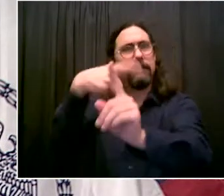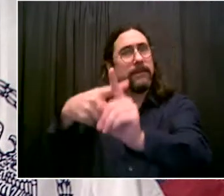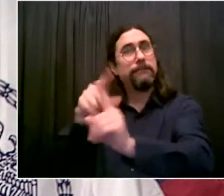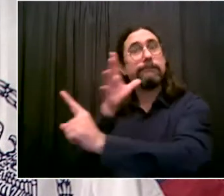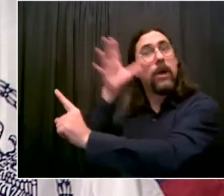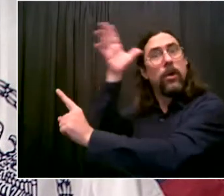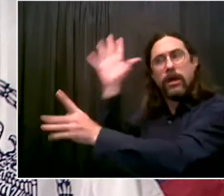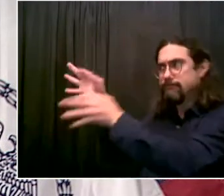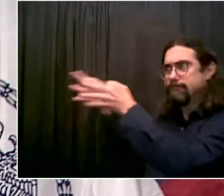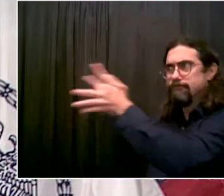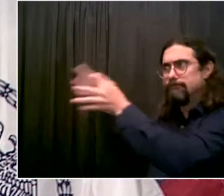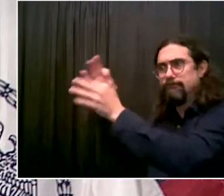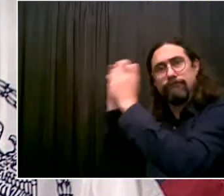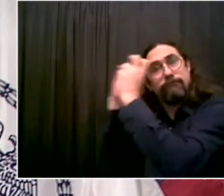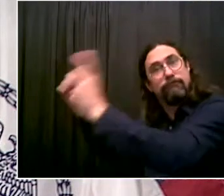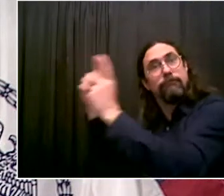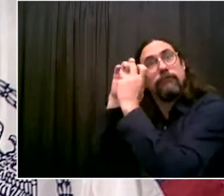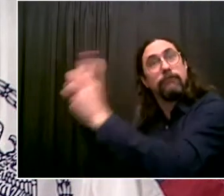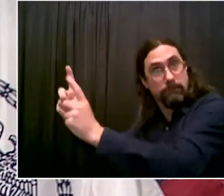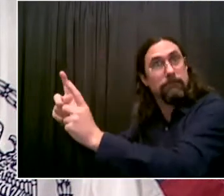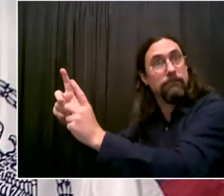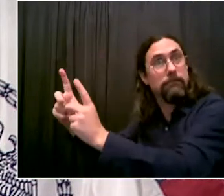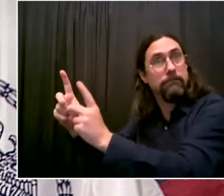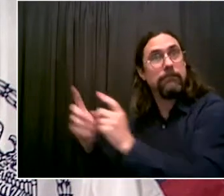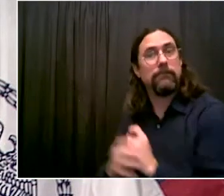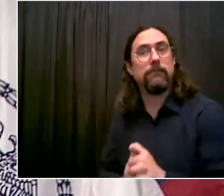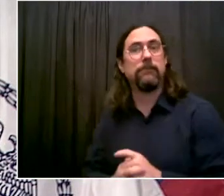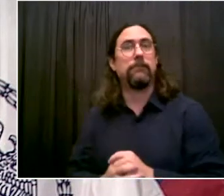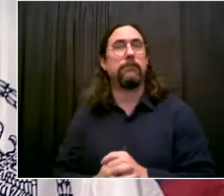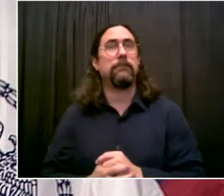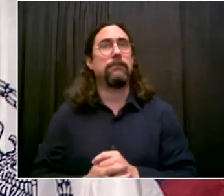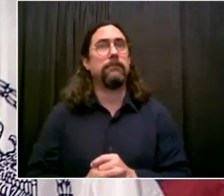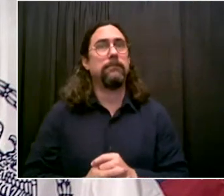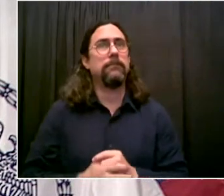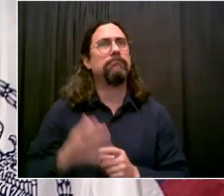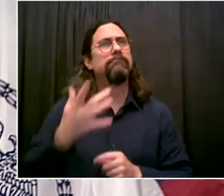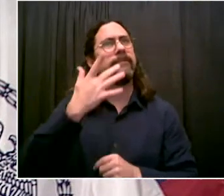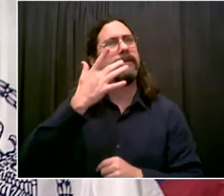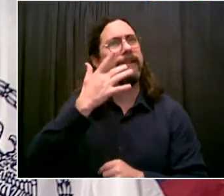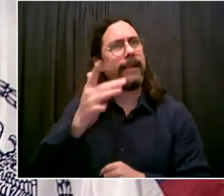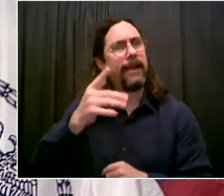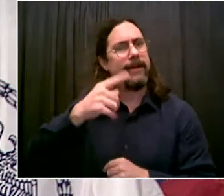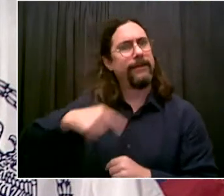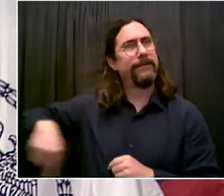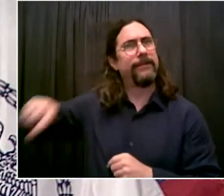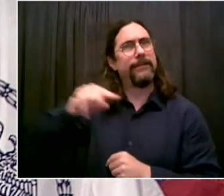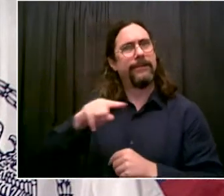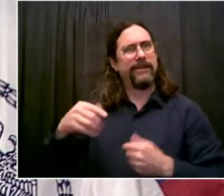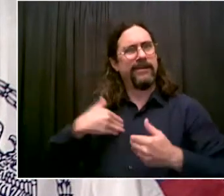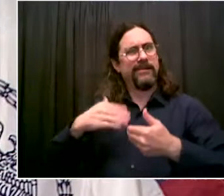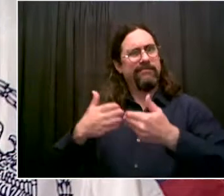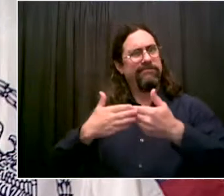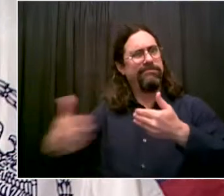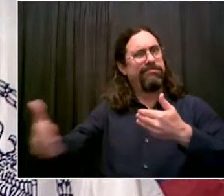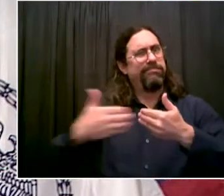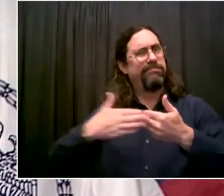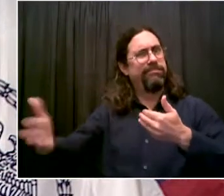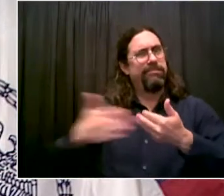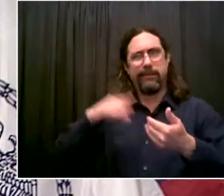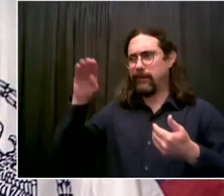IMPORTANT IT IS.